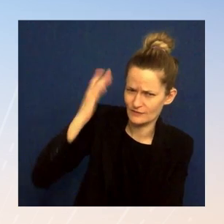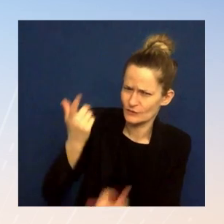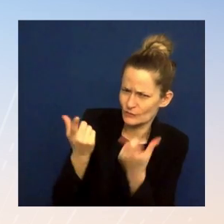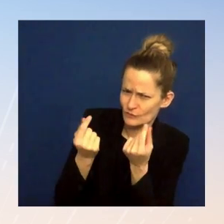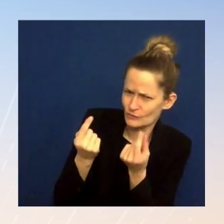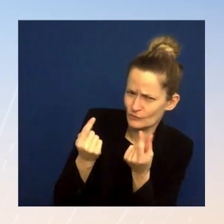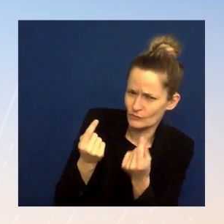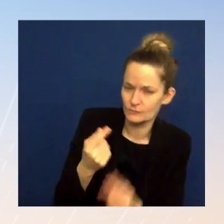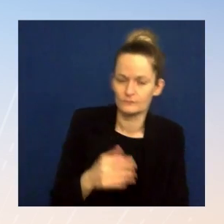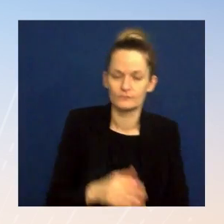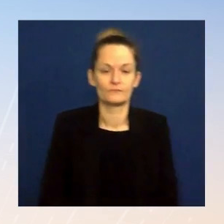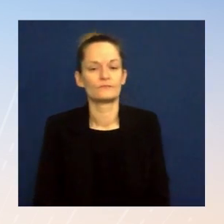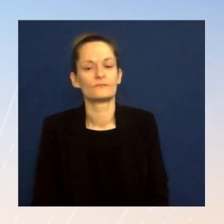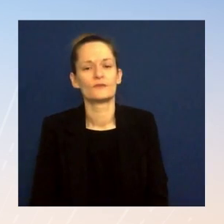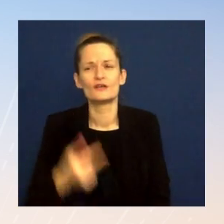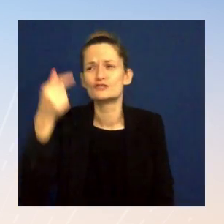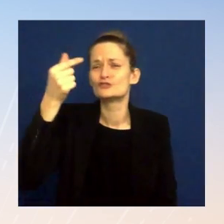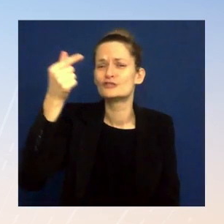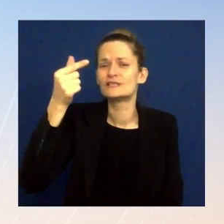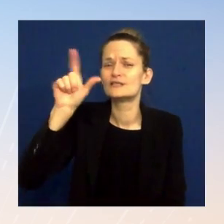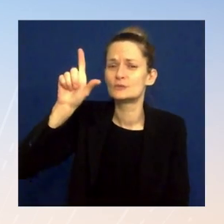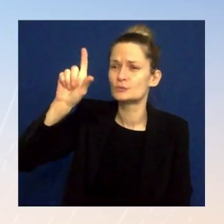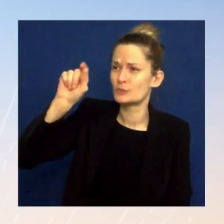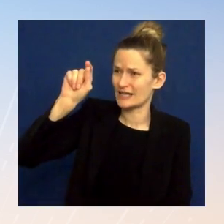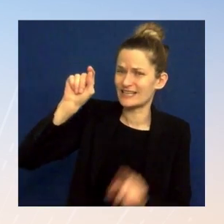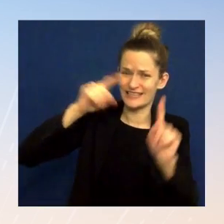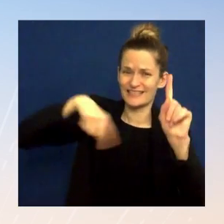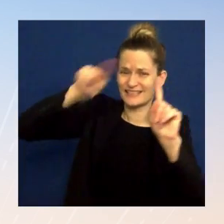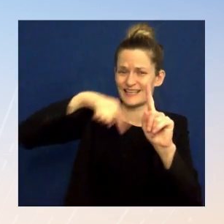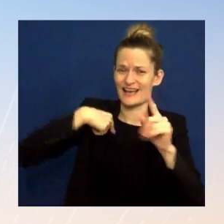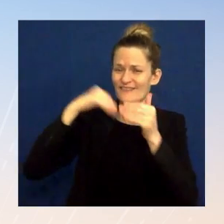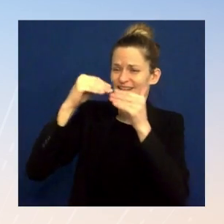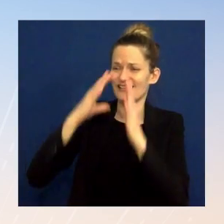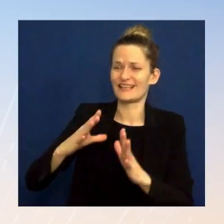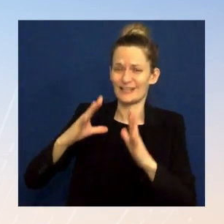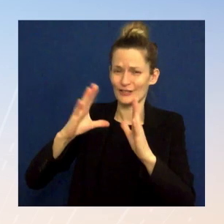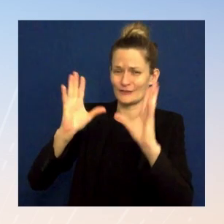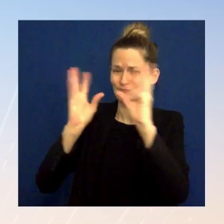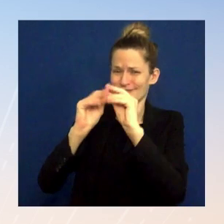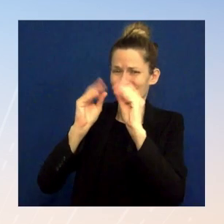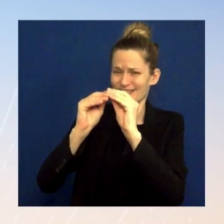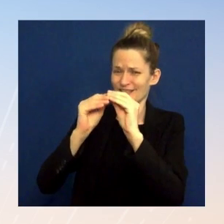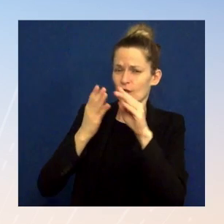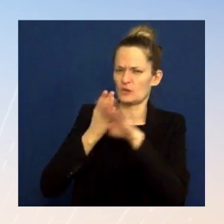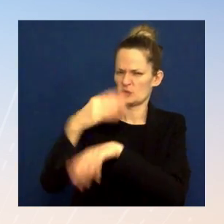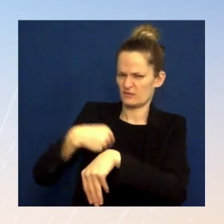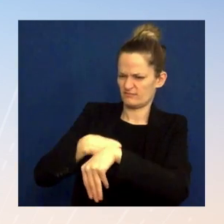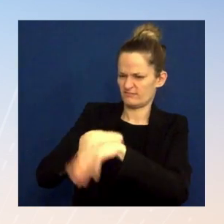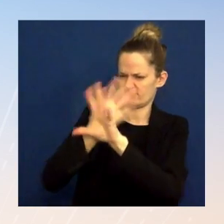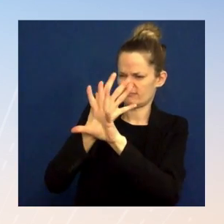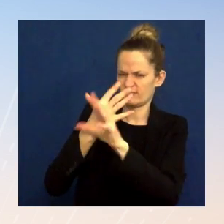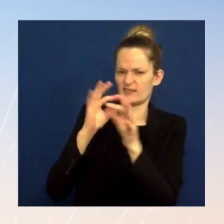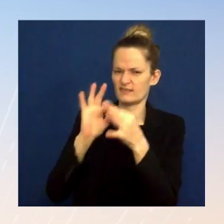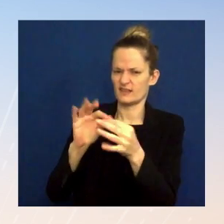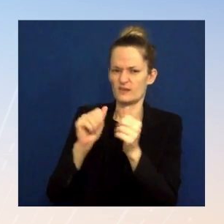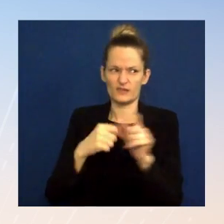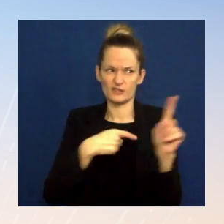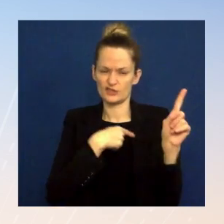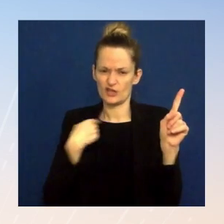by video conference on China a couple of weeks ago. It's not one of the core agenda items when we go.